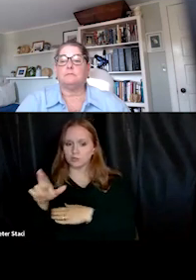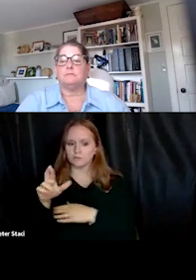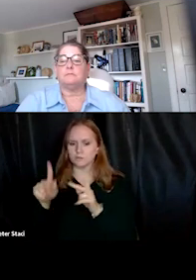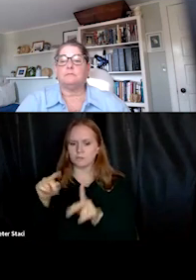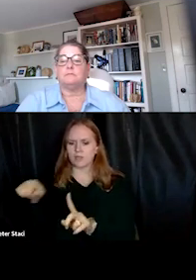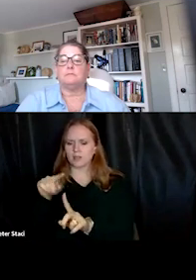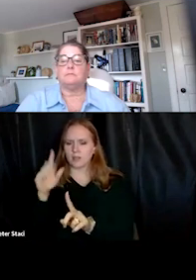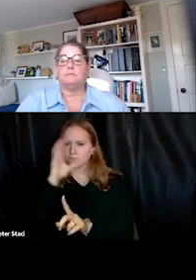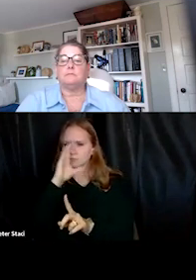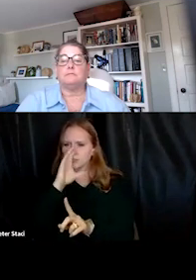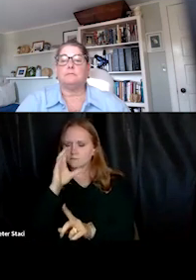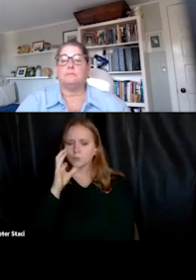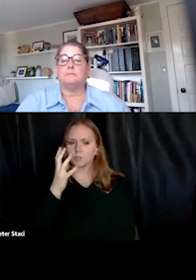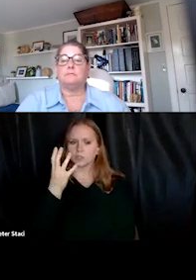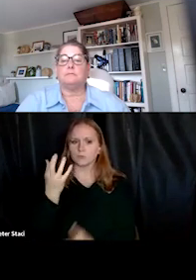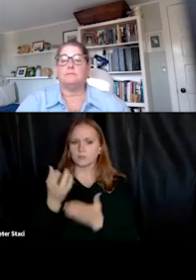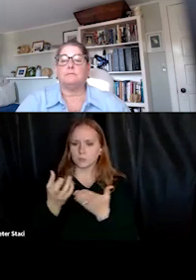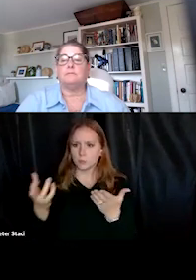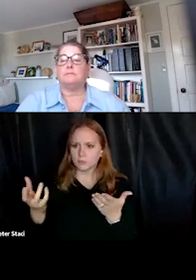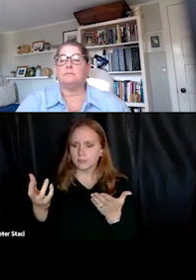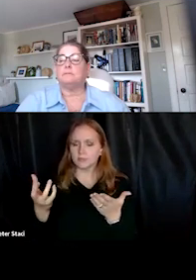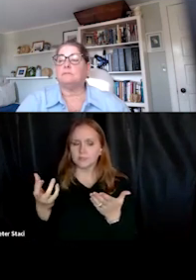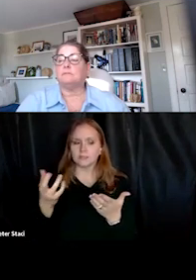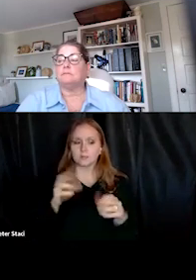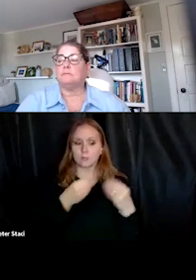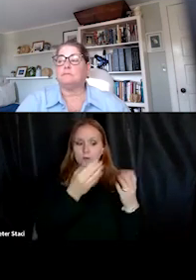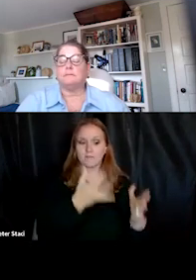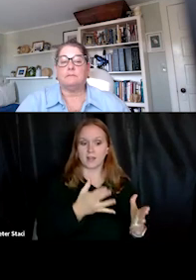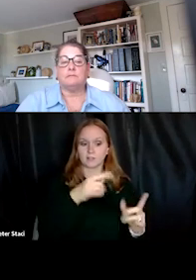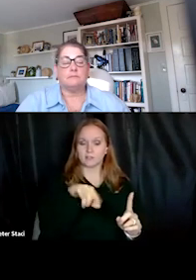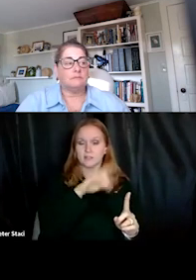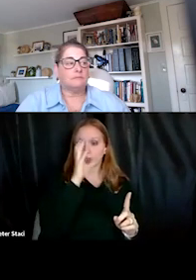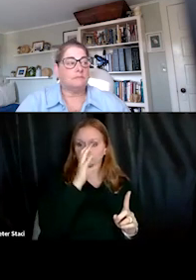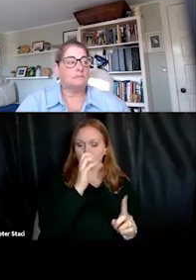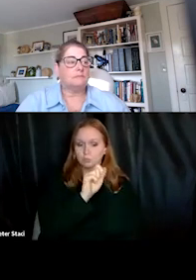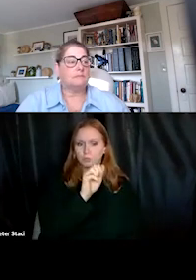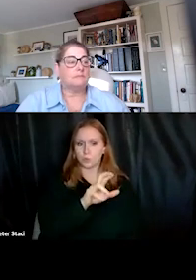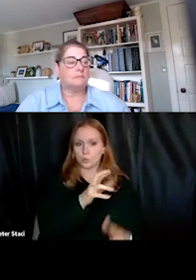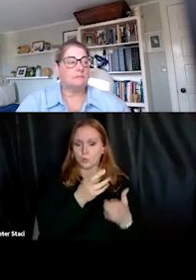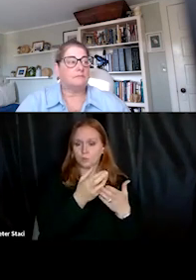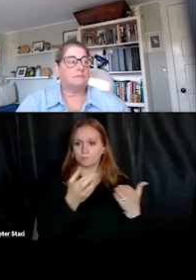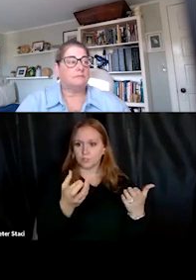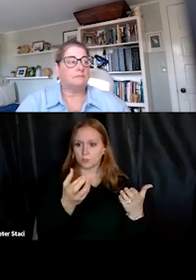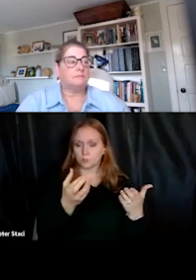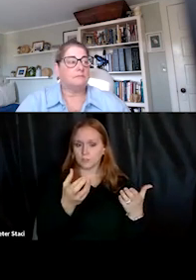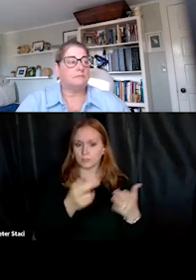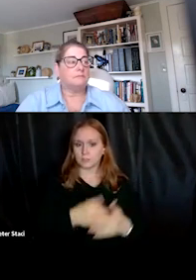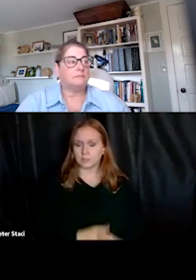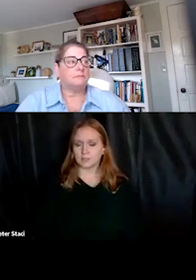but also providers that are seeking SOAR services on behalf of a client. So we use information